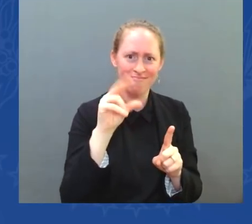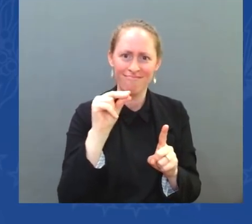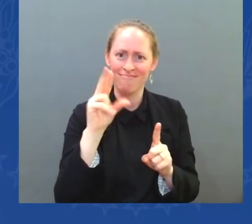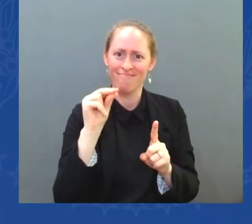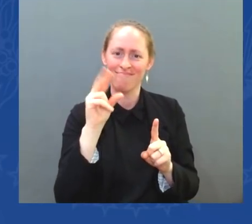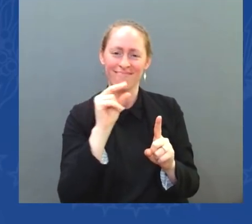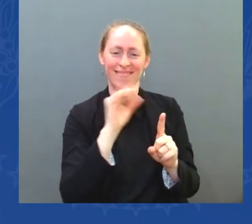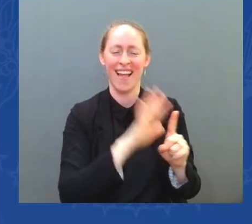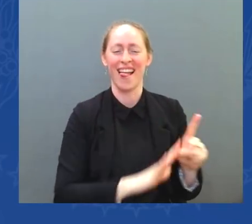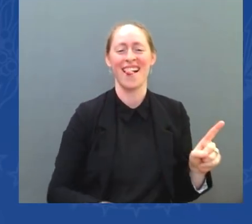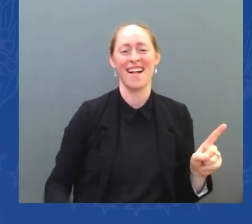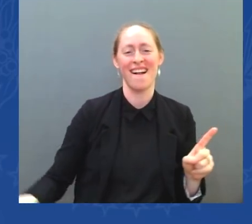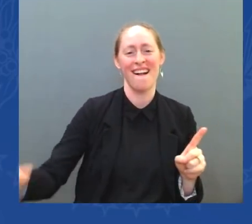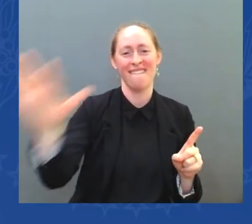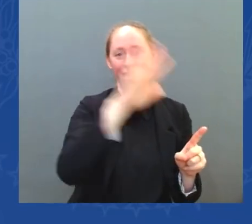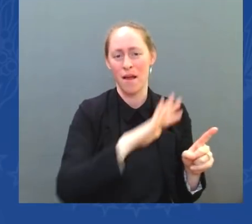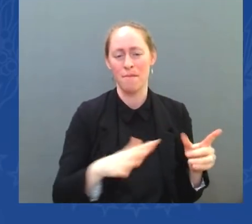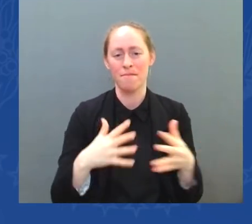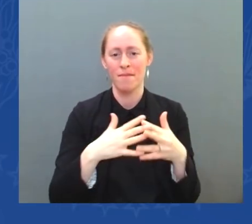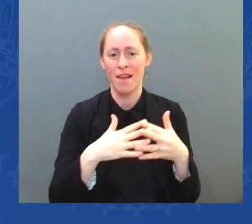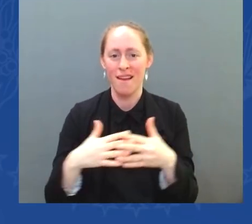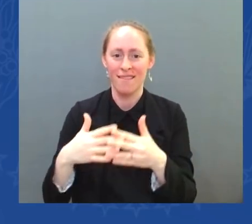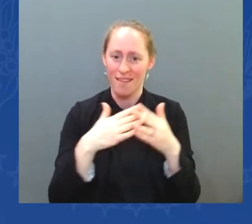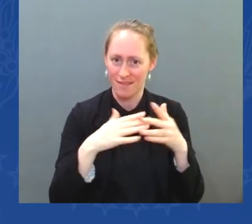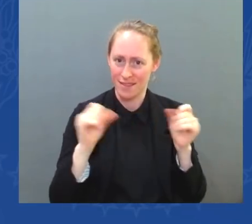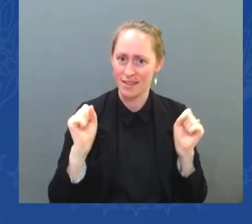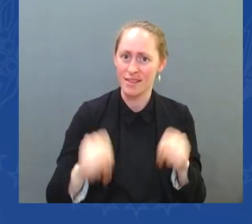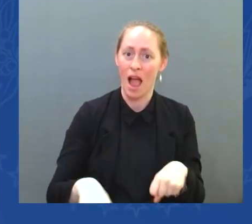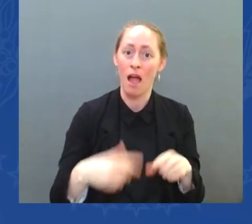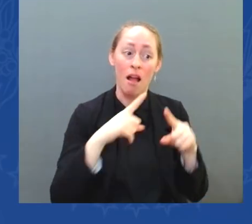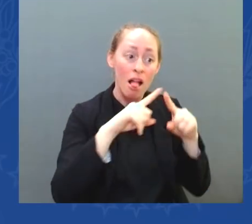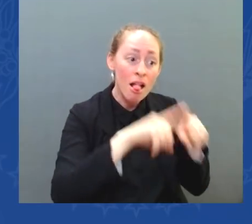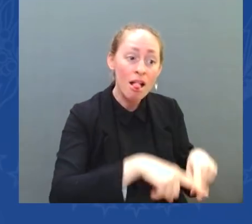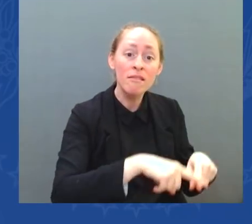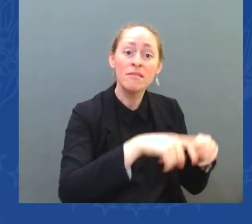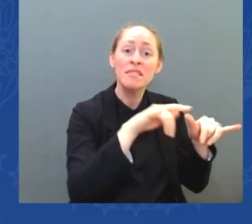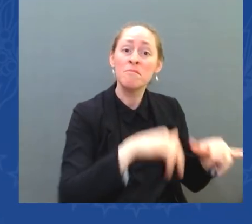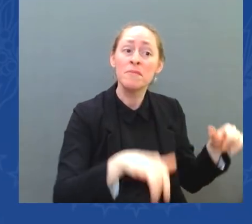President Biden knows that ethanol, which is created right here at POET Bio-processing,